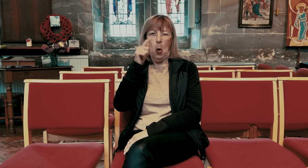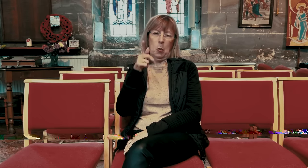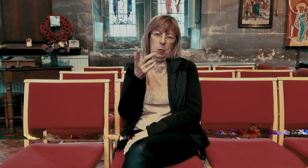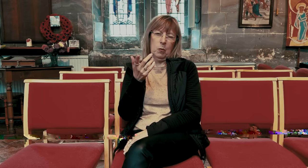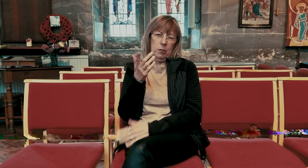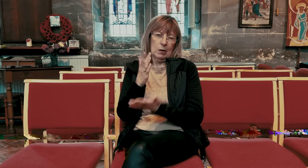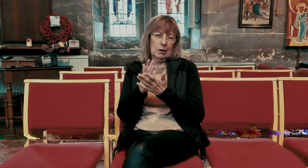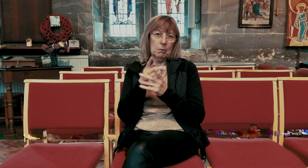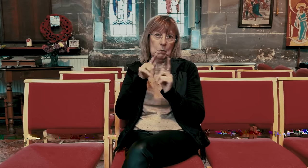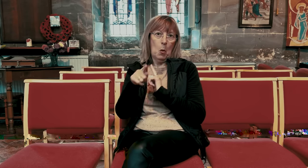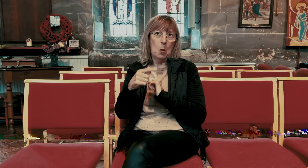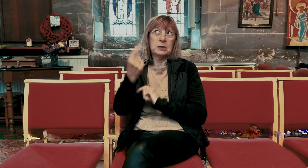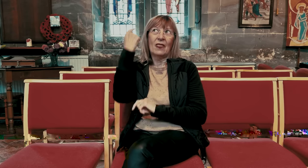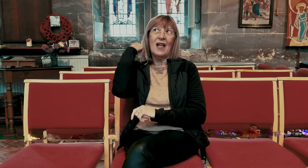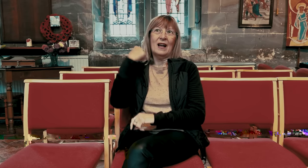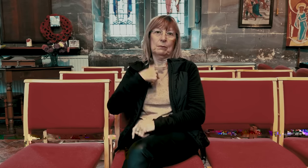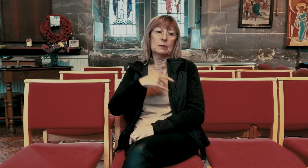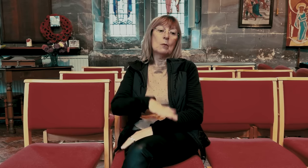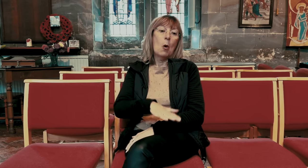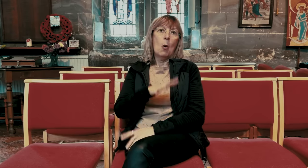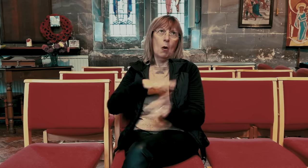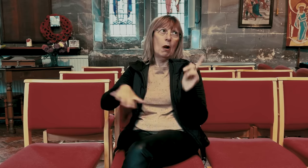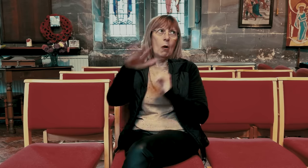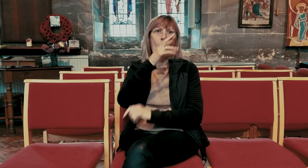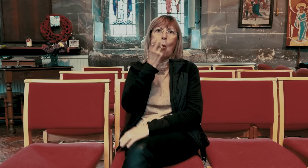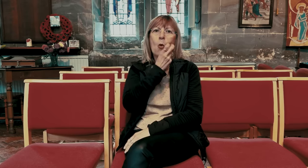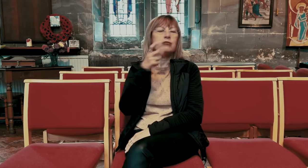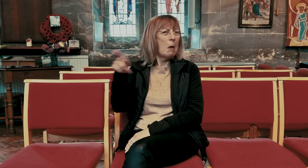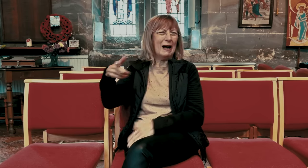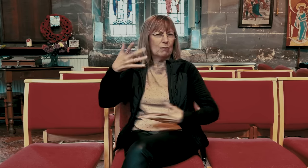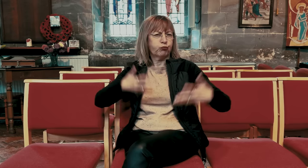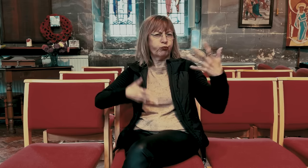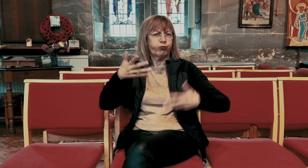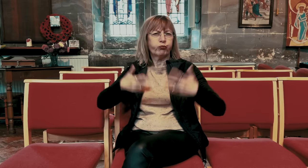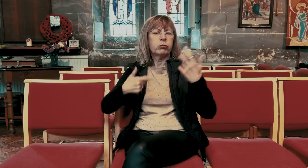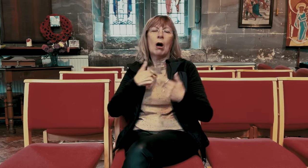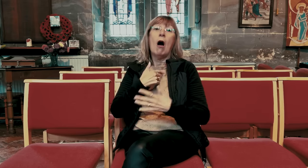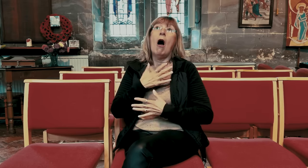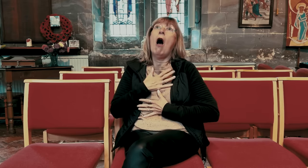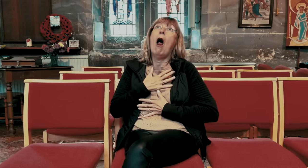so could sign. My school was an oral school where no one signed